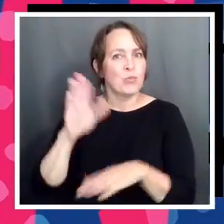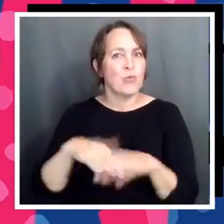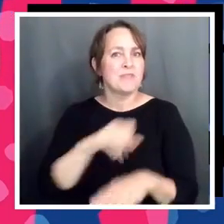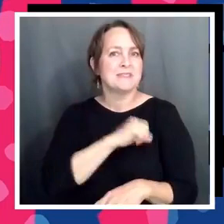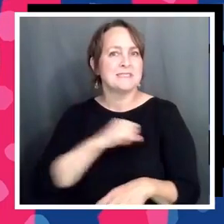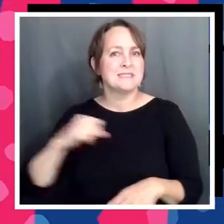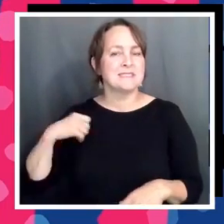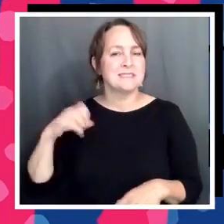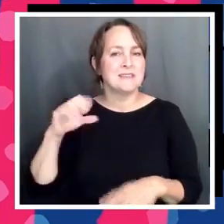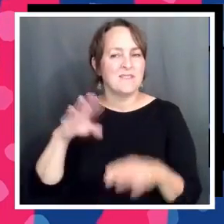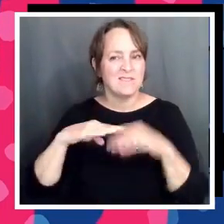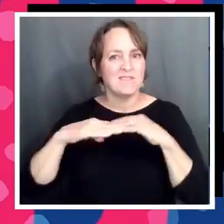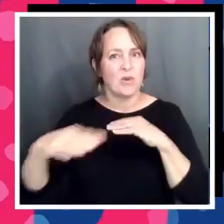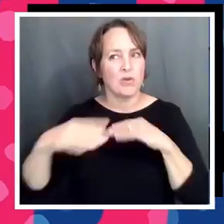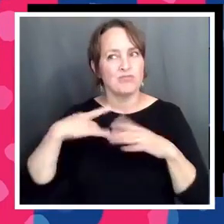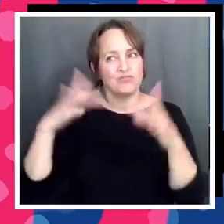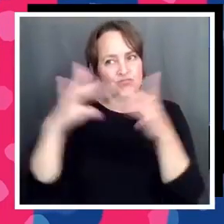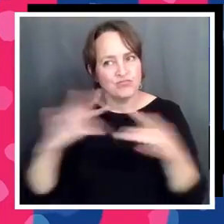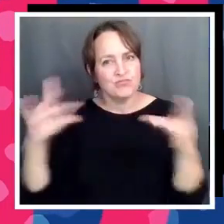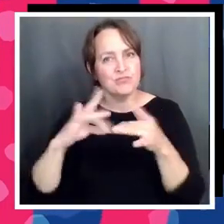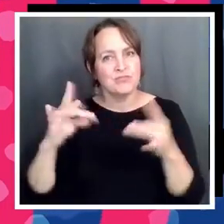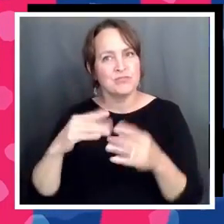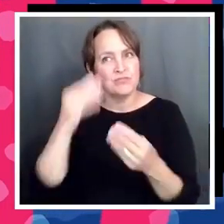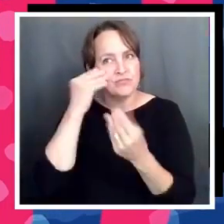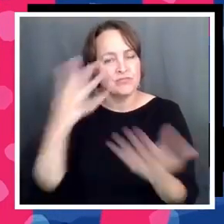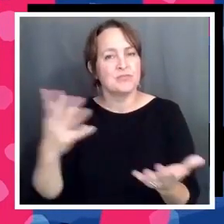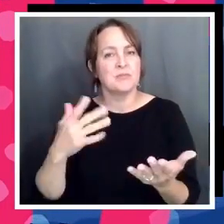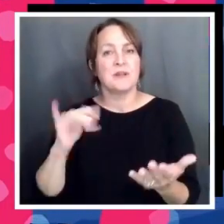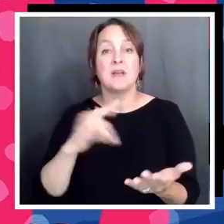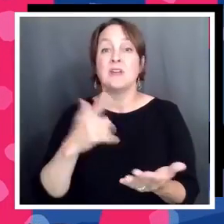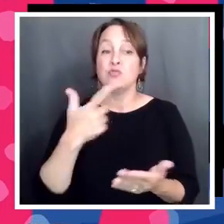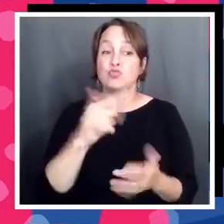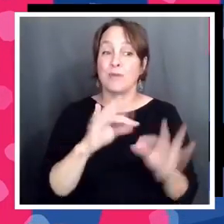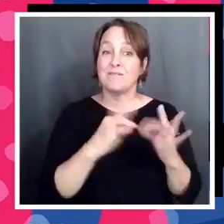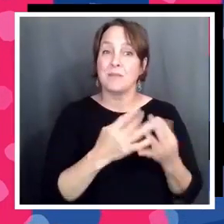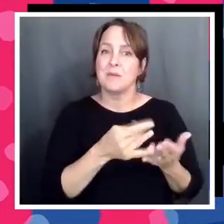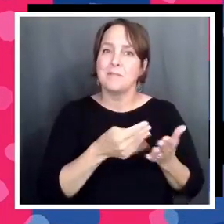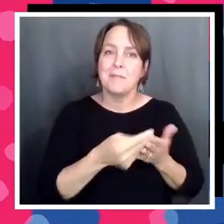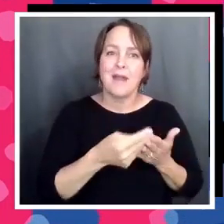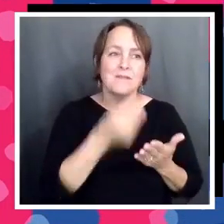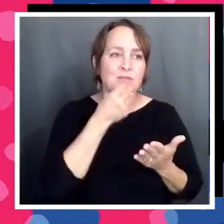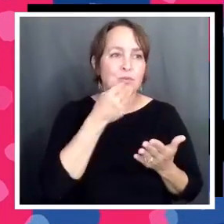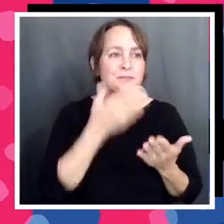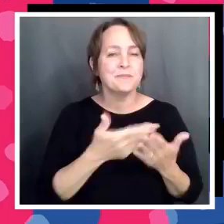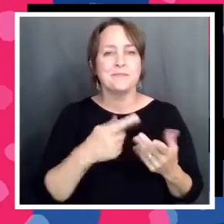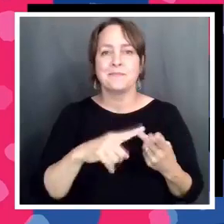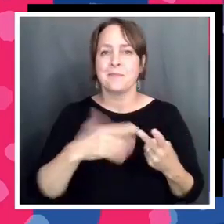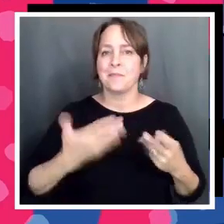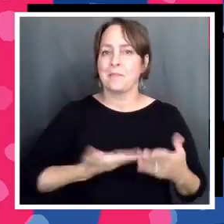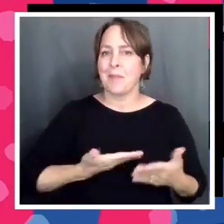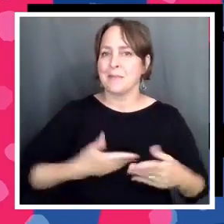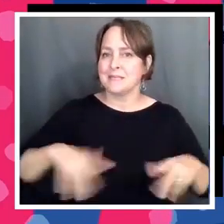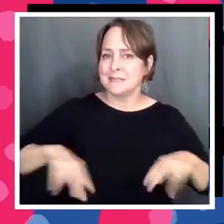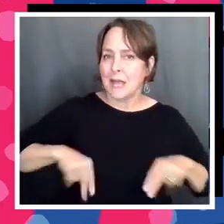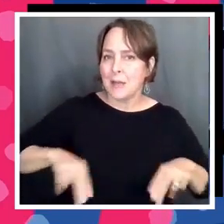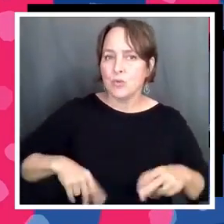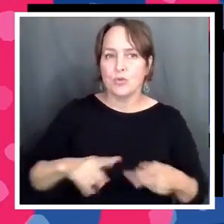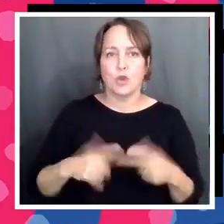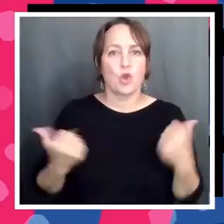CHAMPION THIS TAX CREDIT.